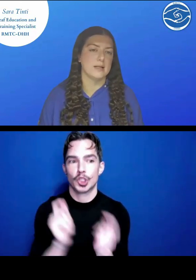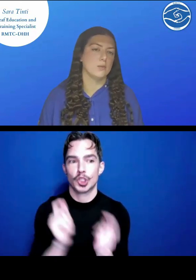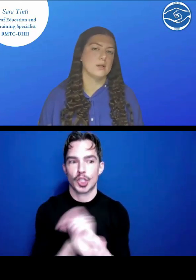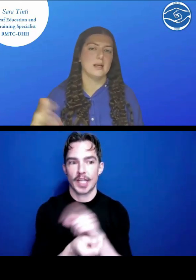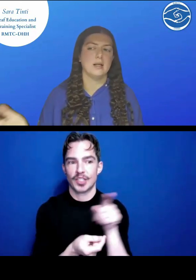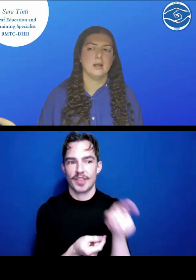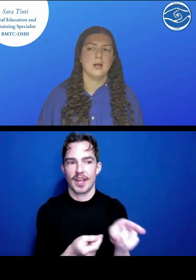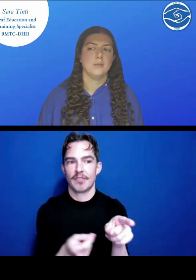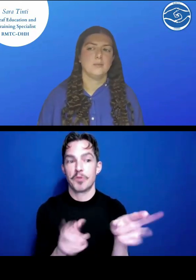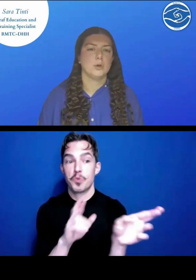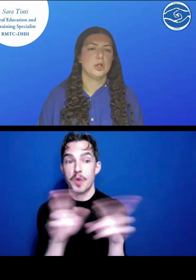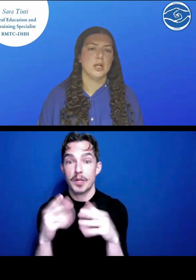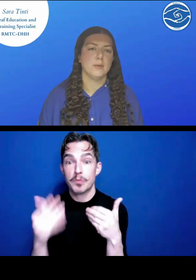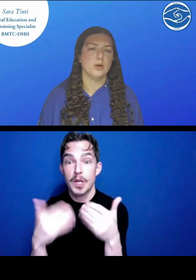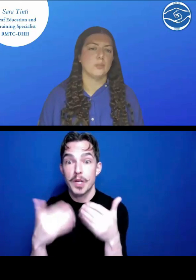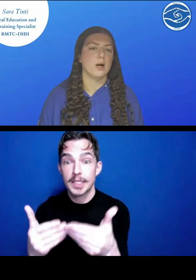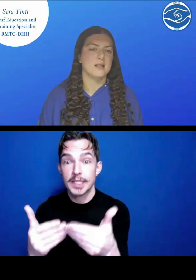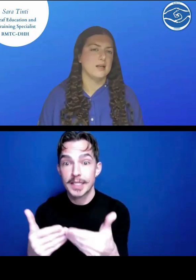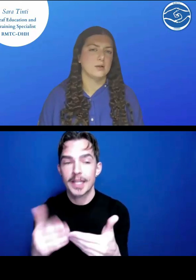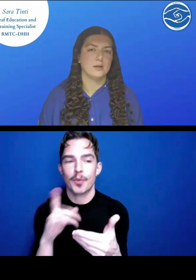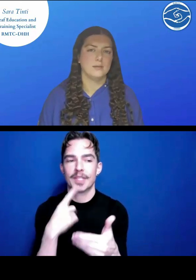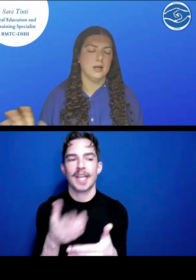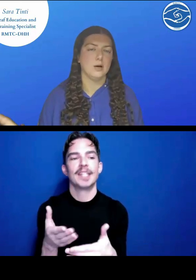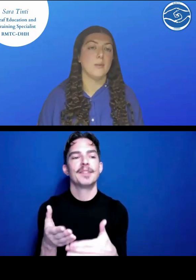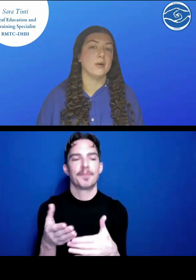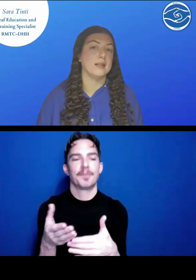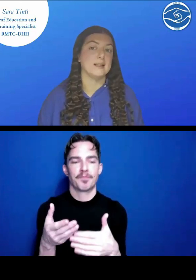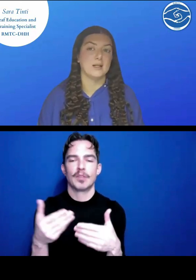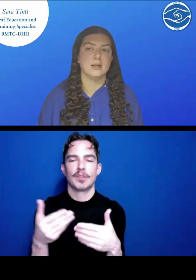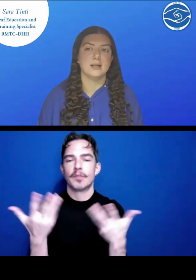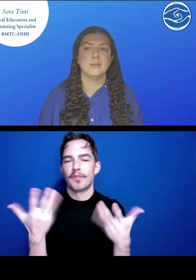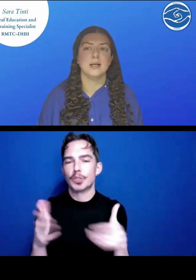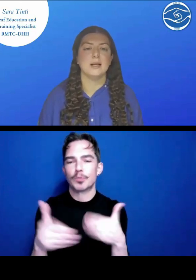process. It will say shipped or processed or I don't remember what the exact word is,